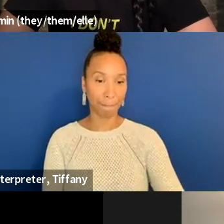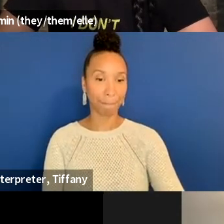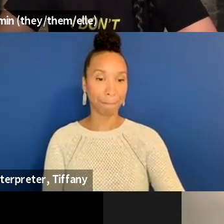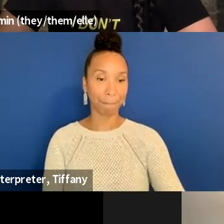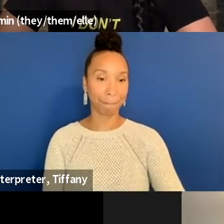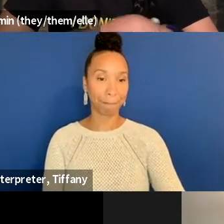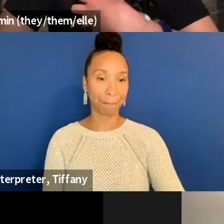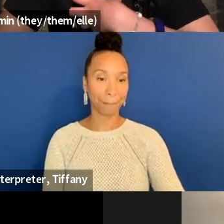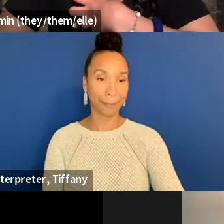Benjamin (they/them/elle): The canarsie.